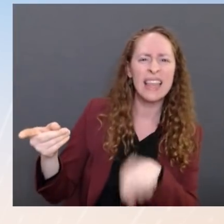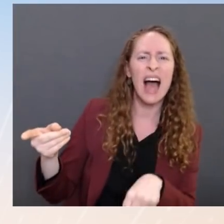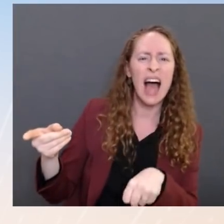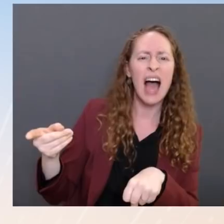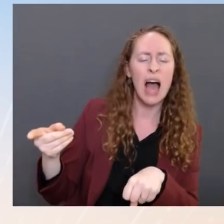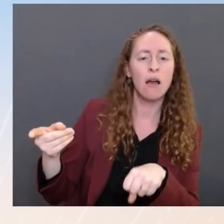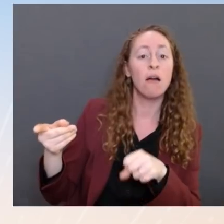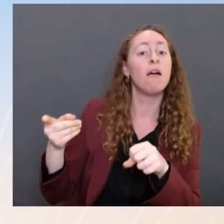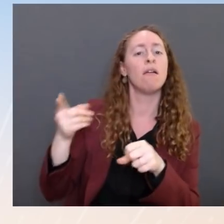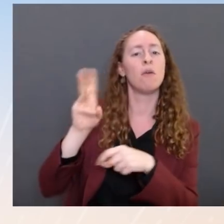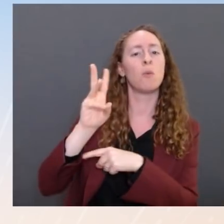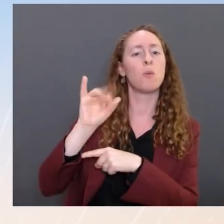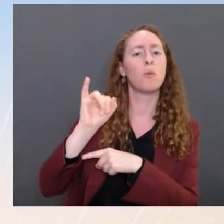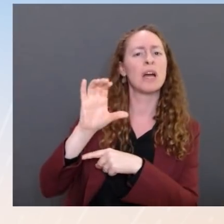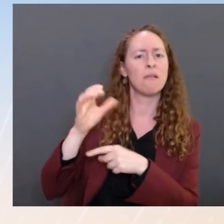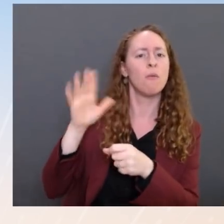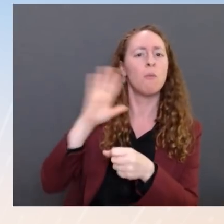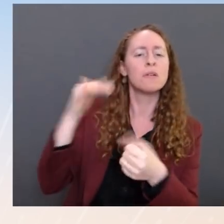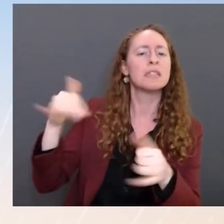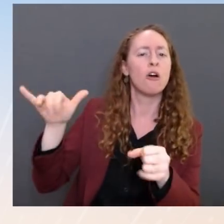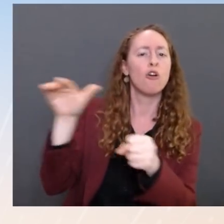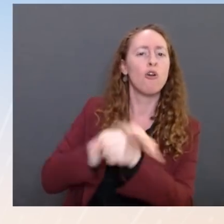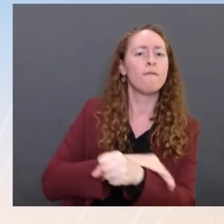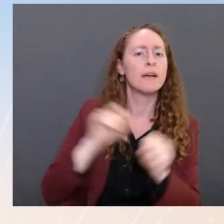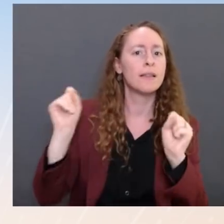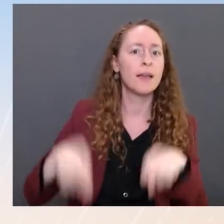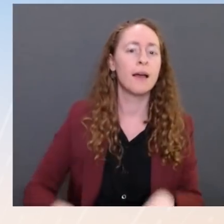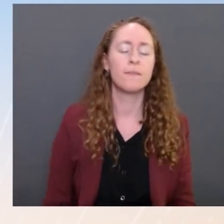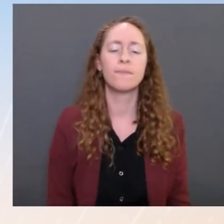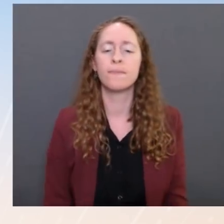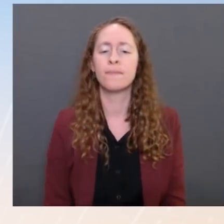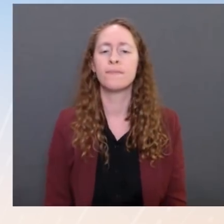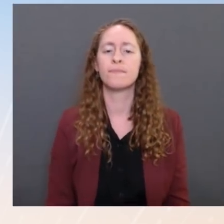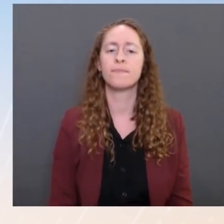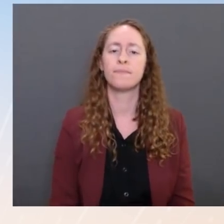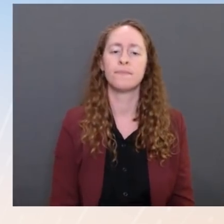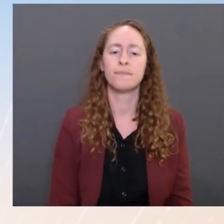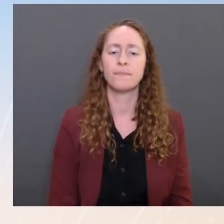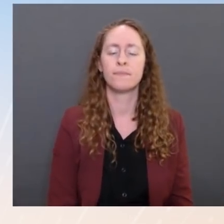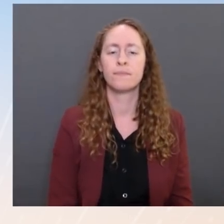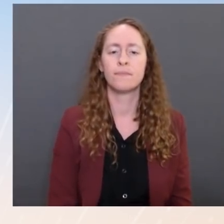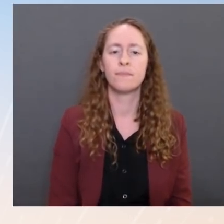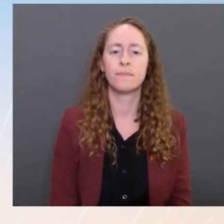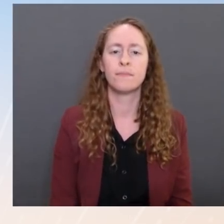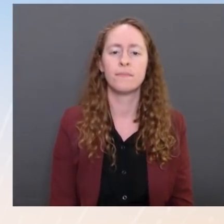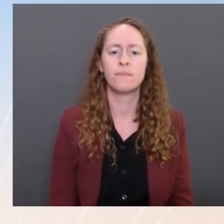for people across the country, something the President is very focused on. And we're going to do everything we can to cut red tape